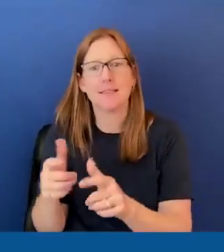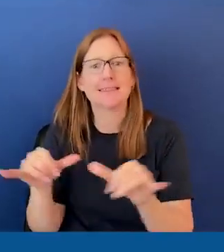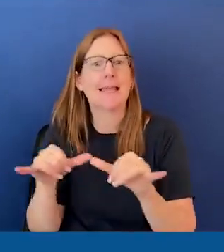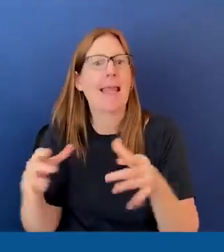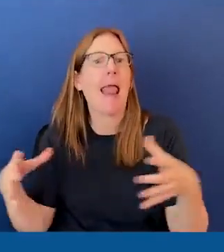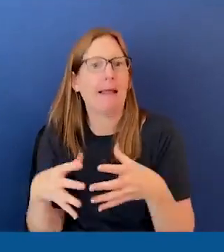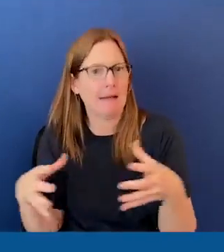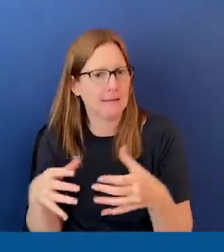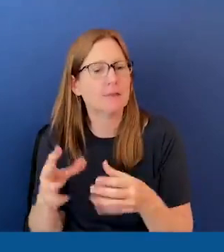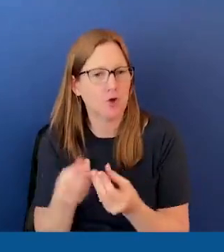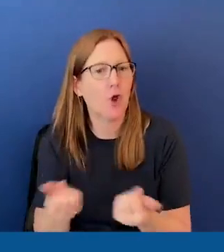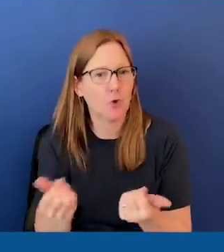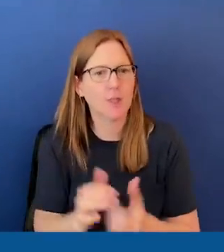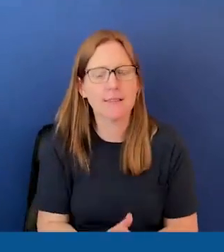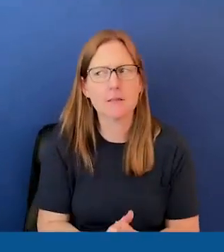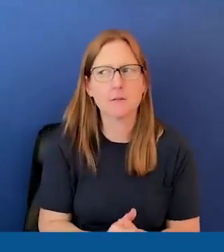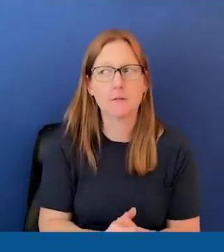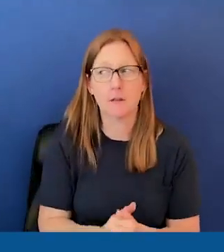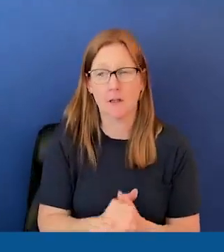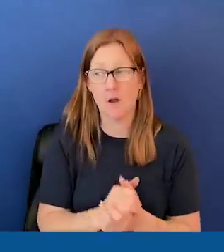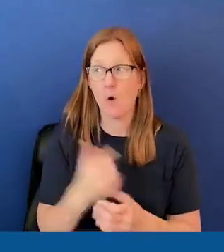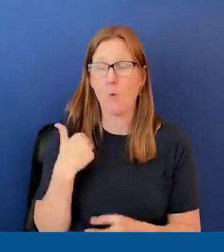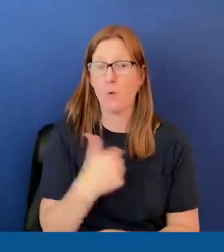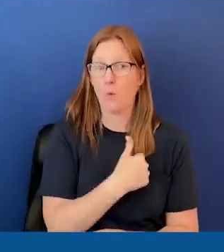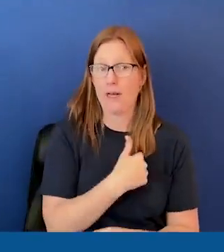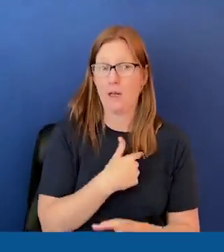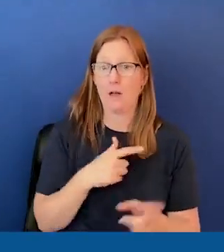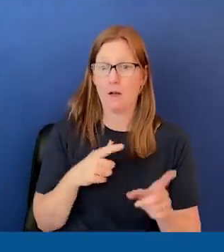We also, within ACL, fund the